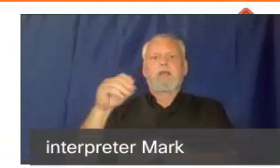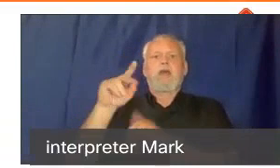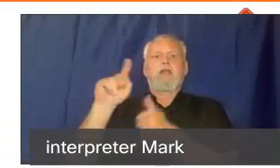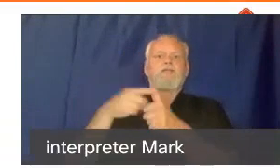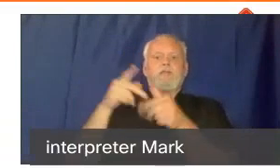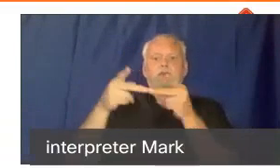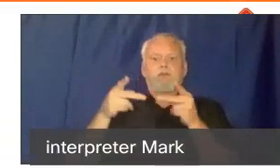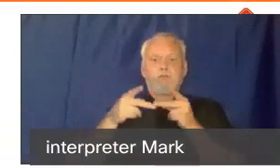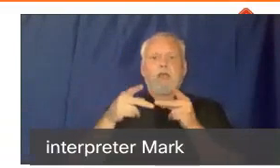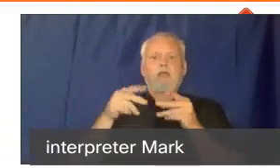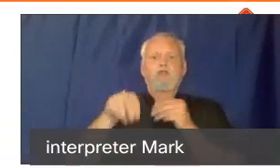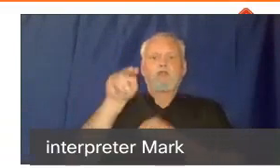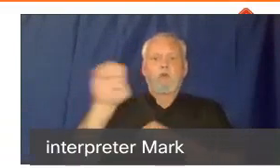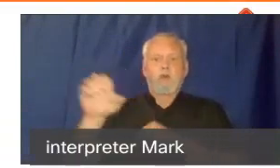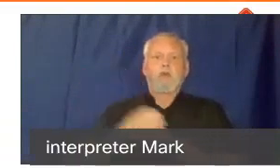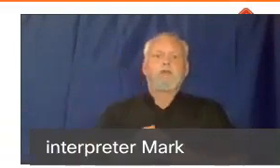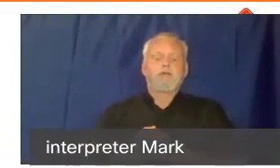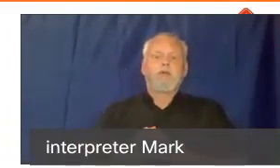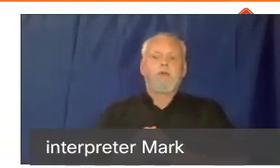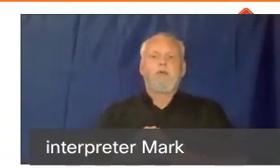We just didn't.